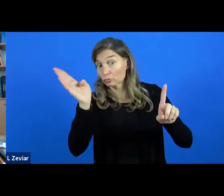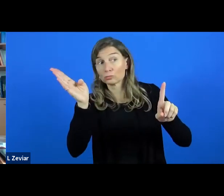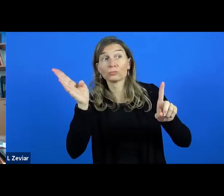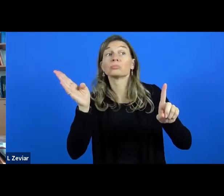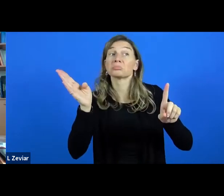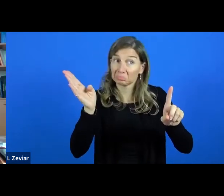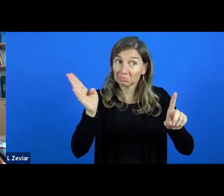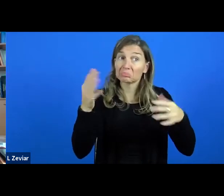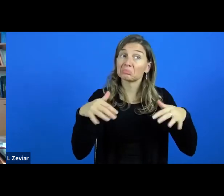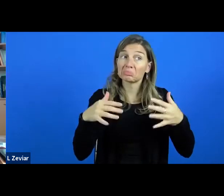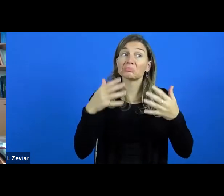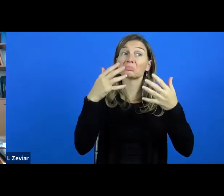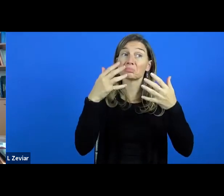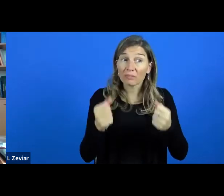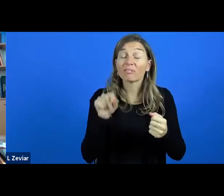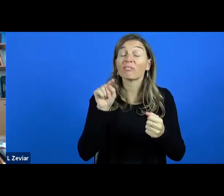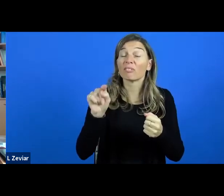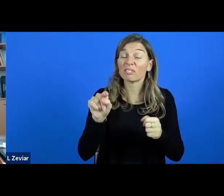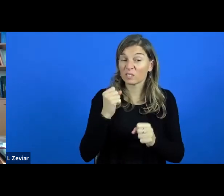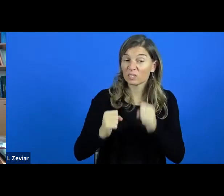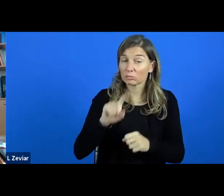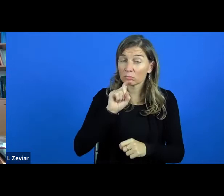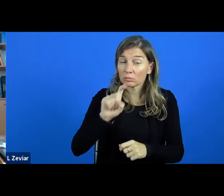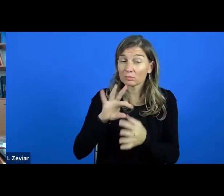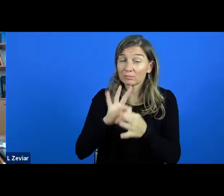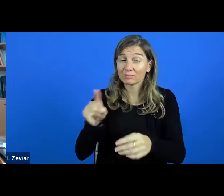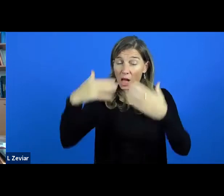concerning asylum and migration law.